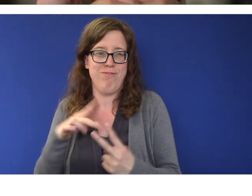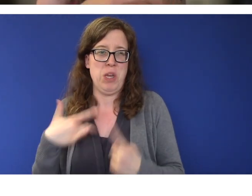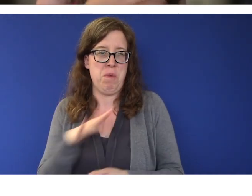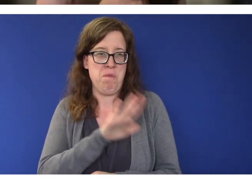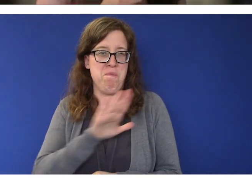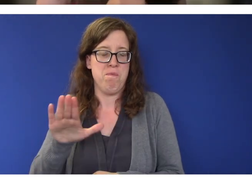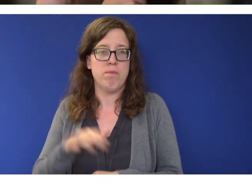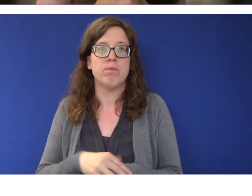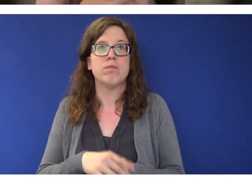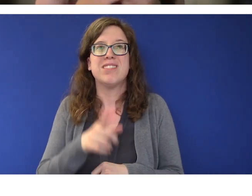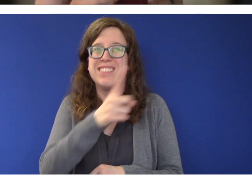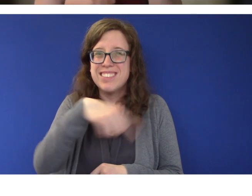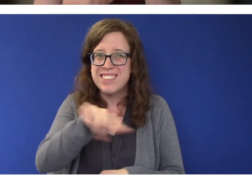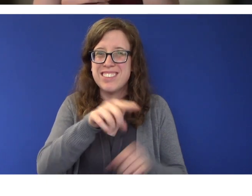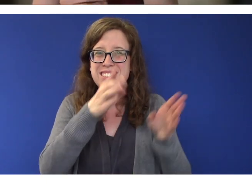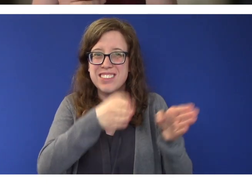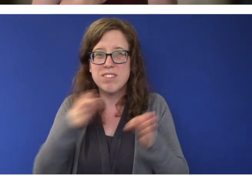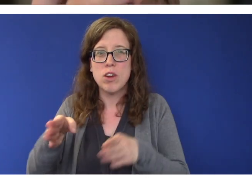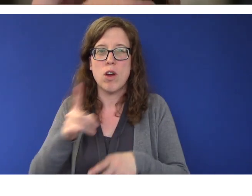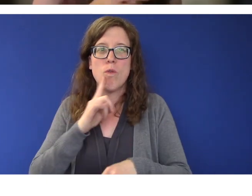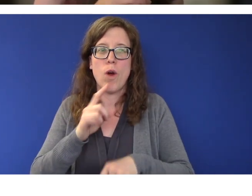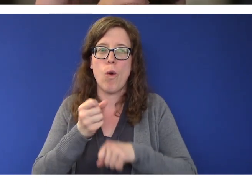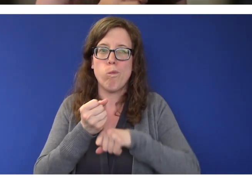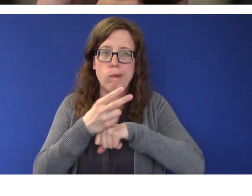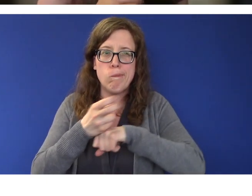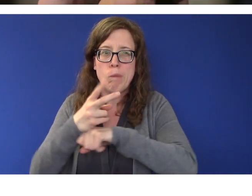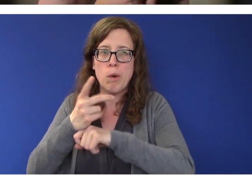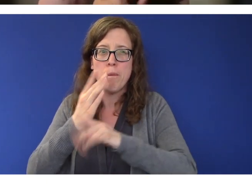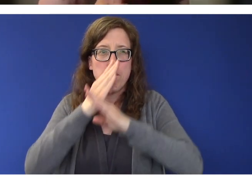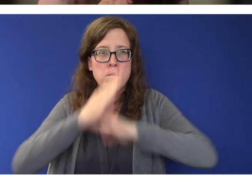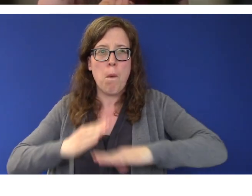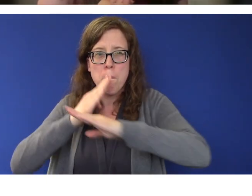These individuals continuously work to overcome great obstacles through their